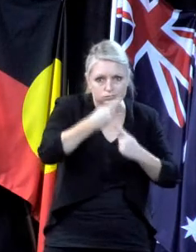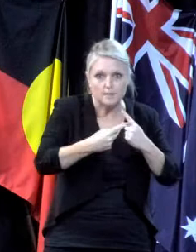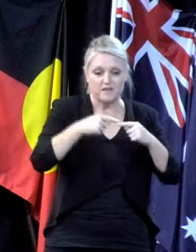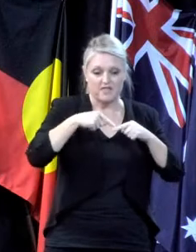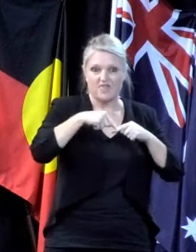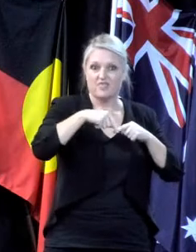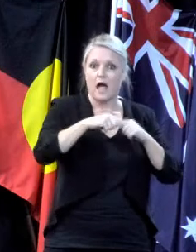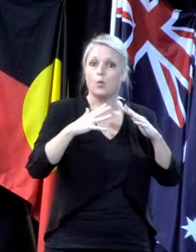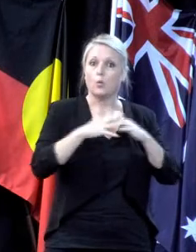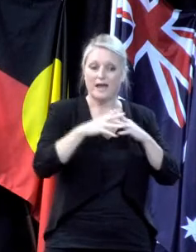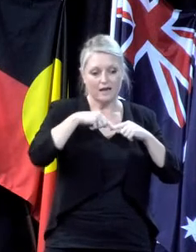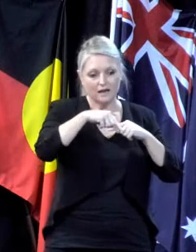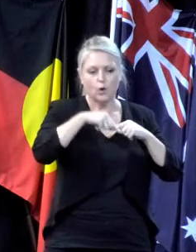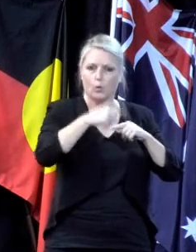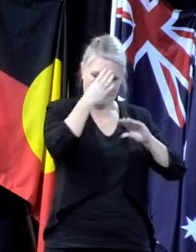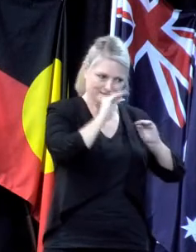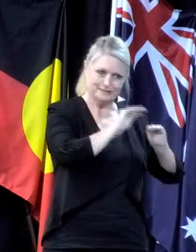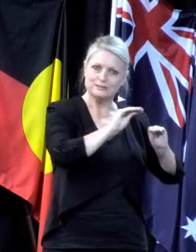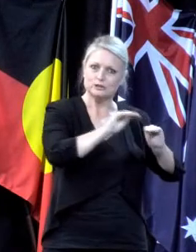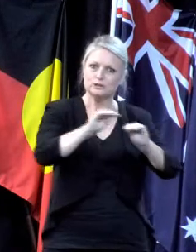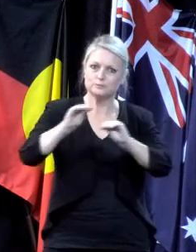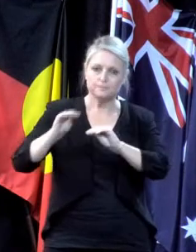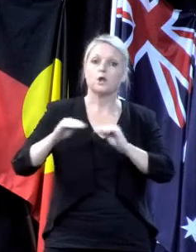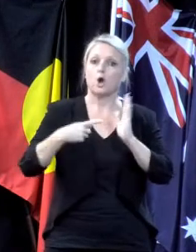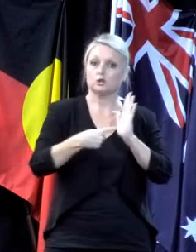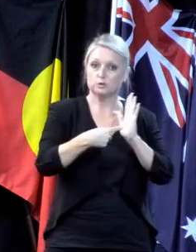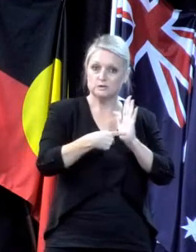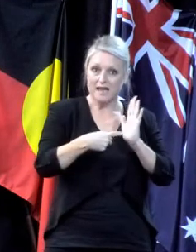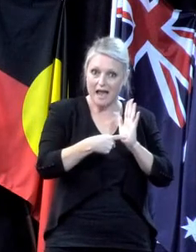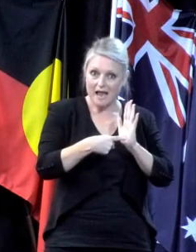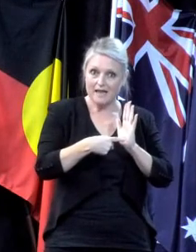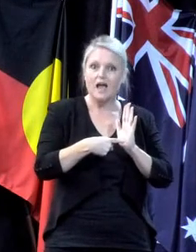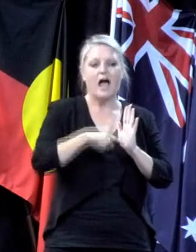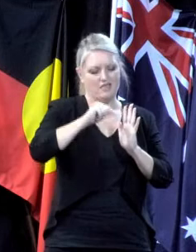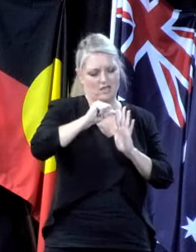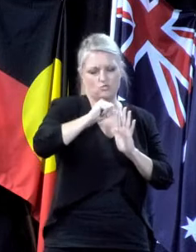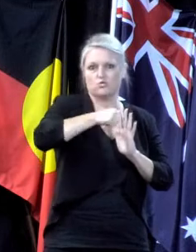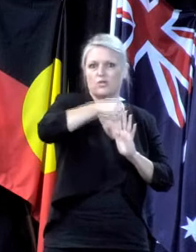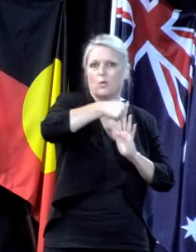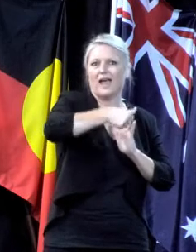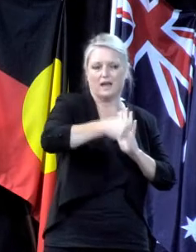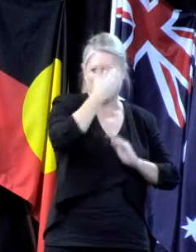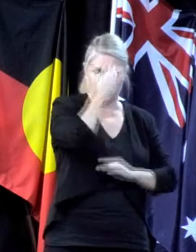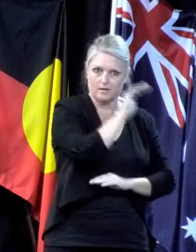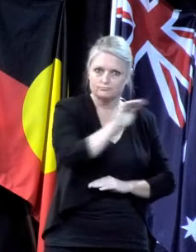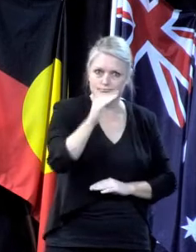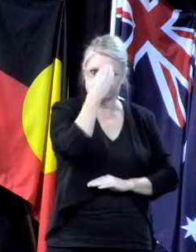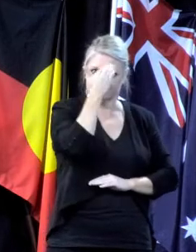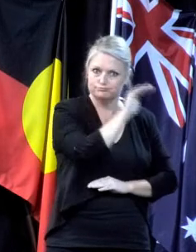to the entire school population on Tuesday. And it's reinforced and recognized across the week for students